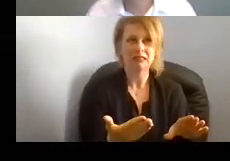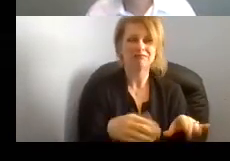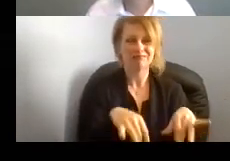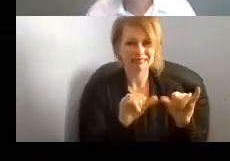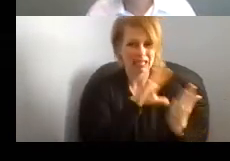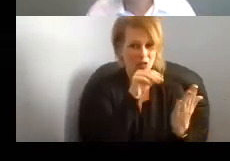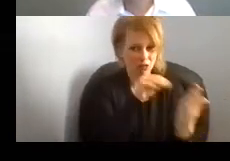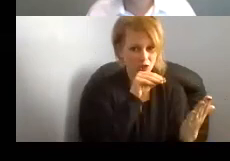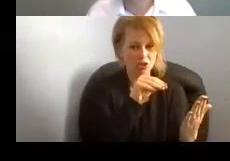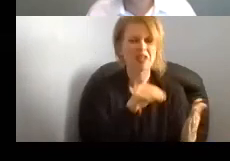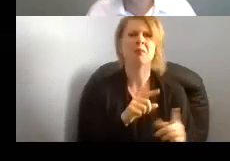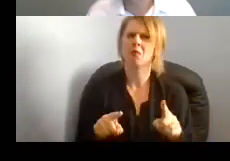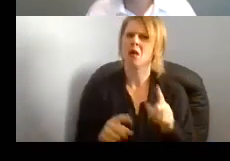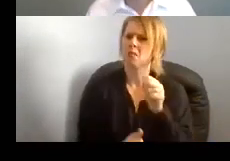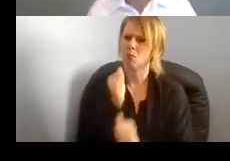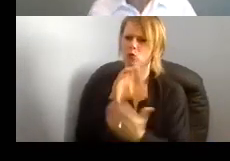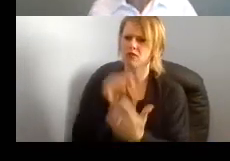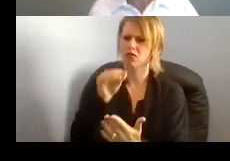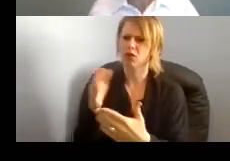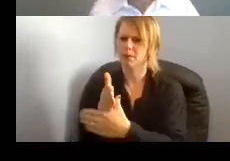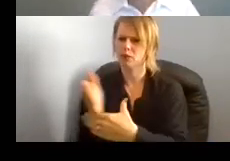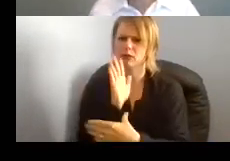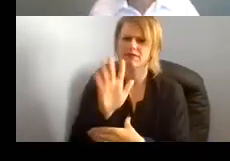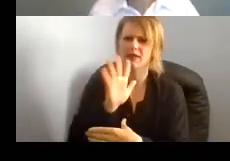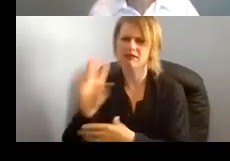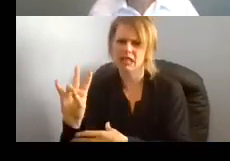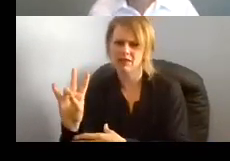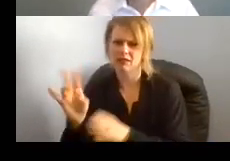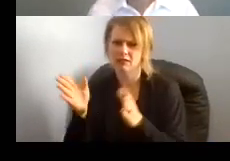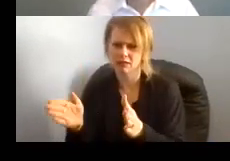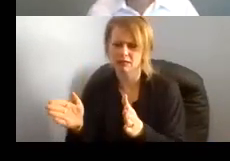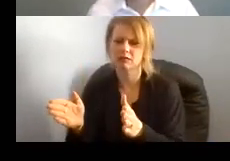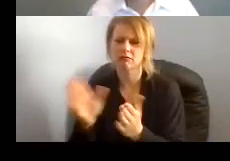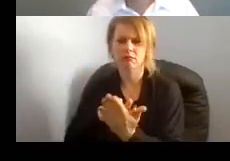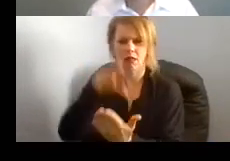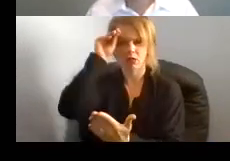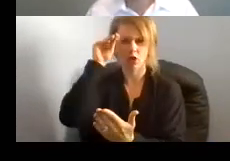between 5 and 7 years of age. Those concepts include irreversibility – when someone dies,